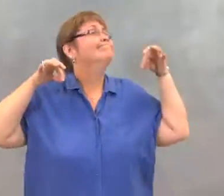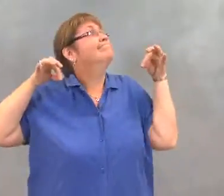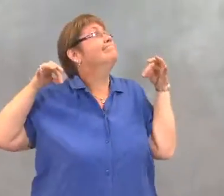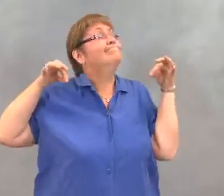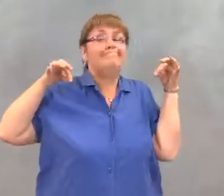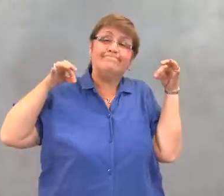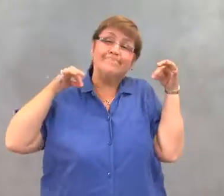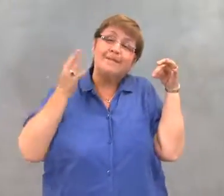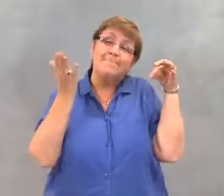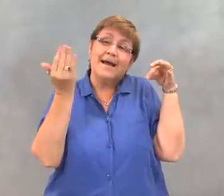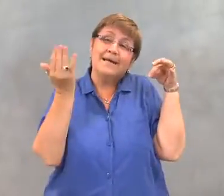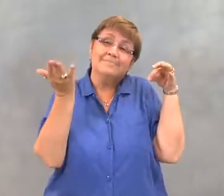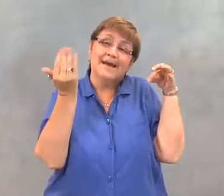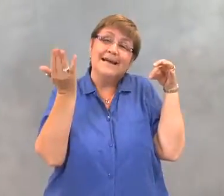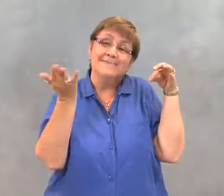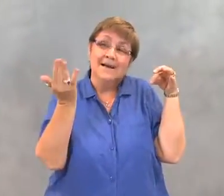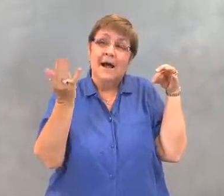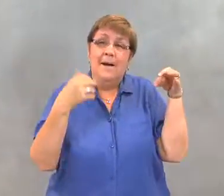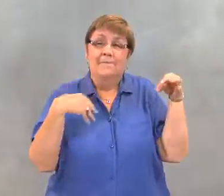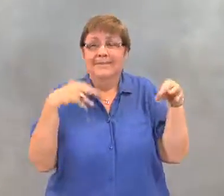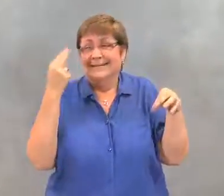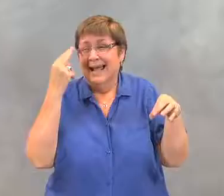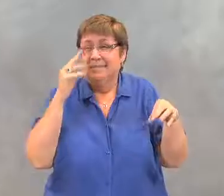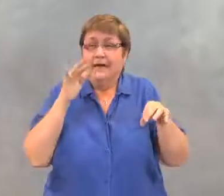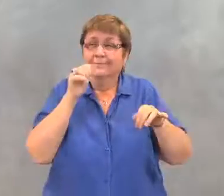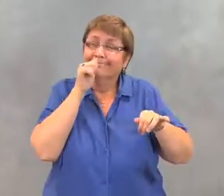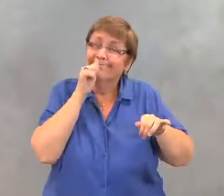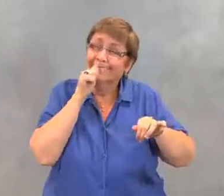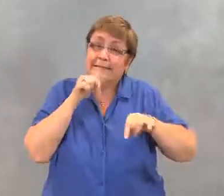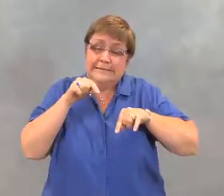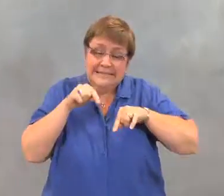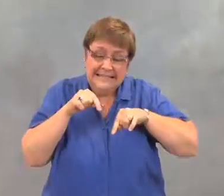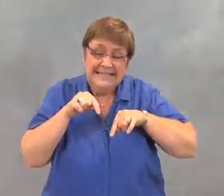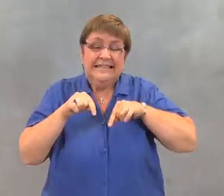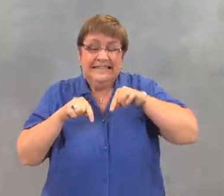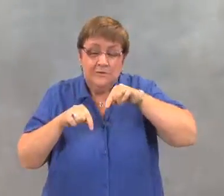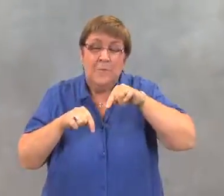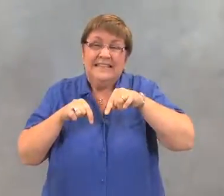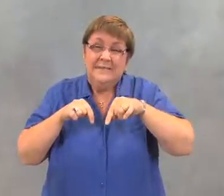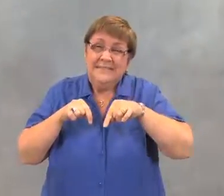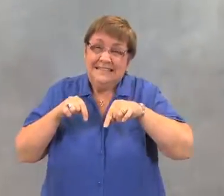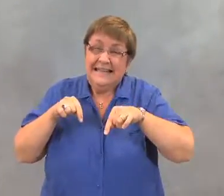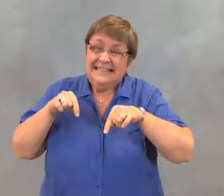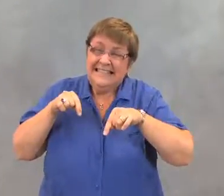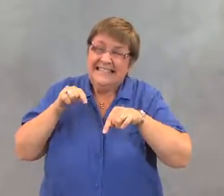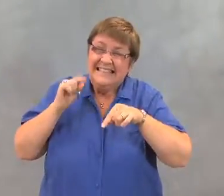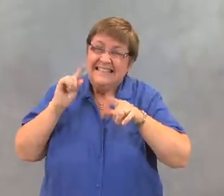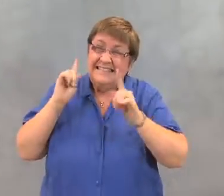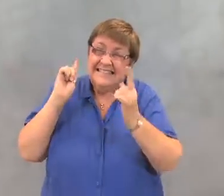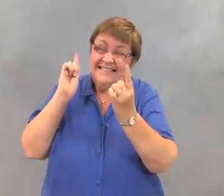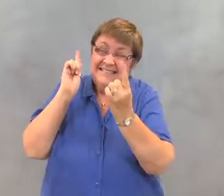He just stood out there, holding up the $5 bill, telling him to come on out.